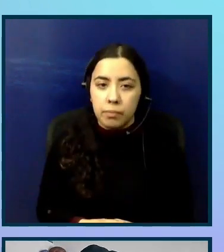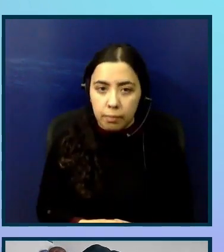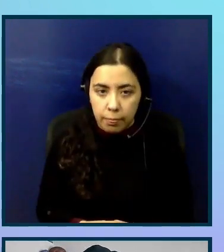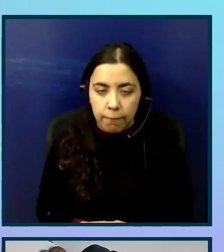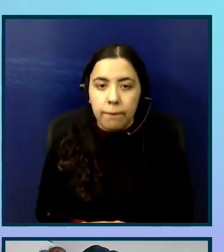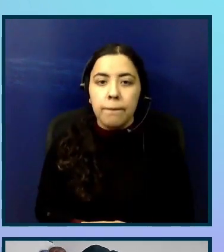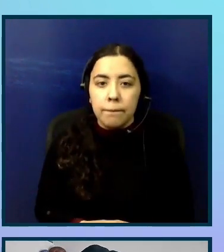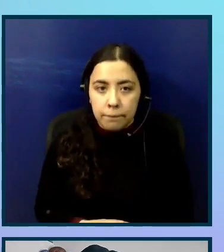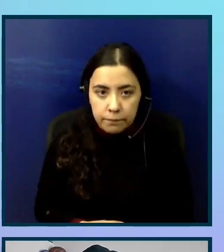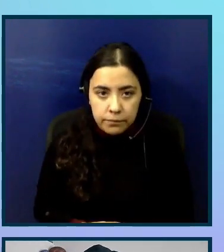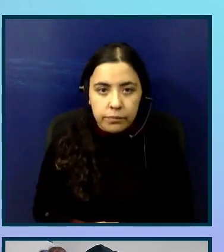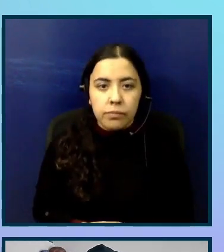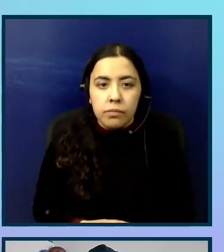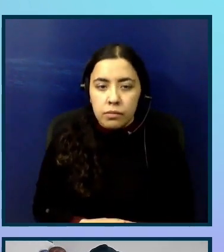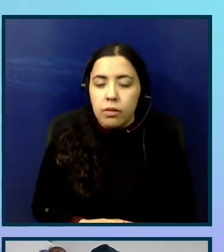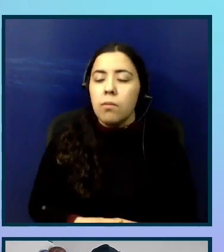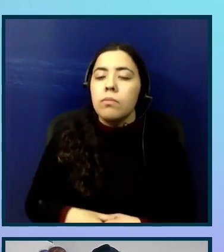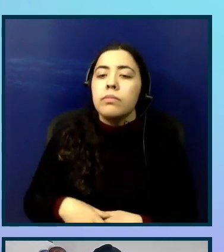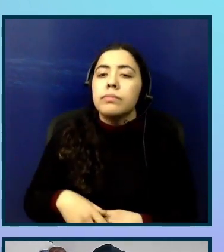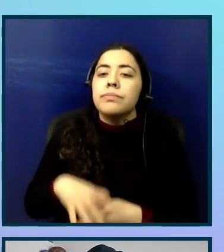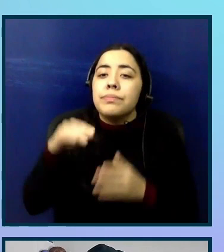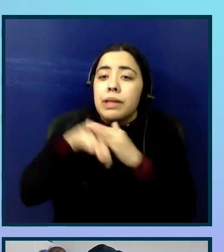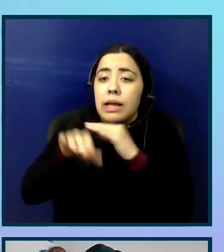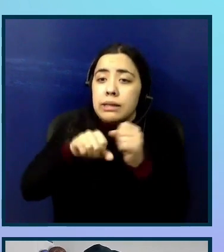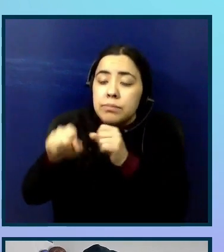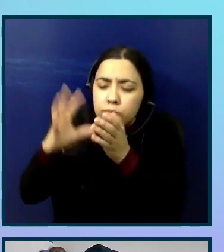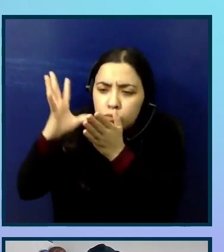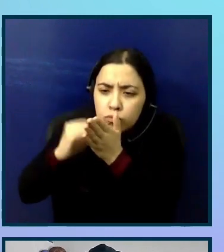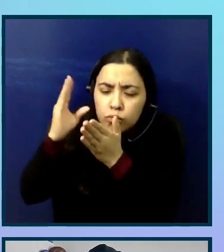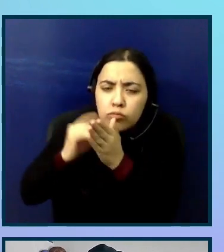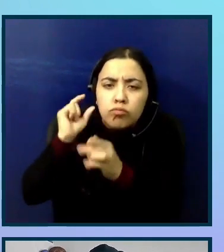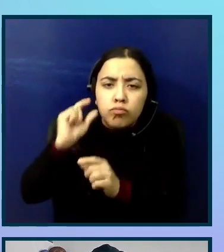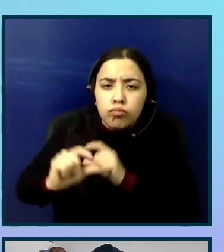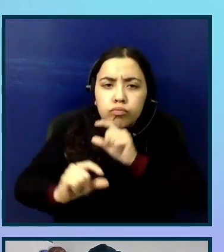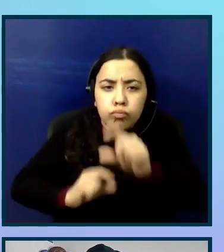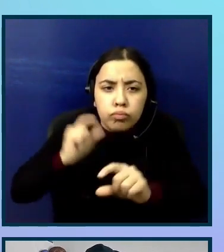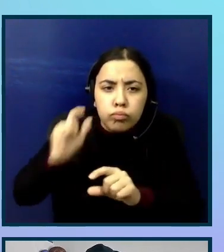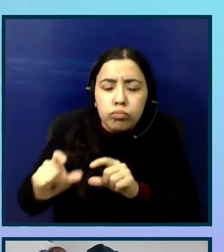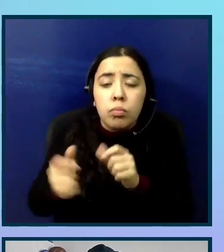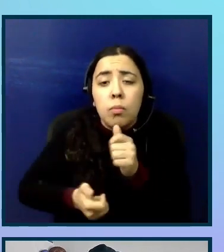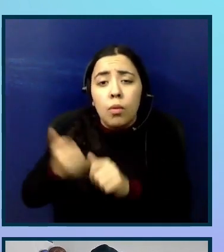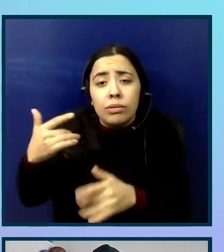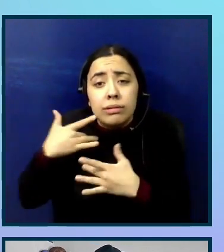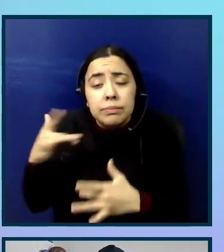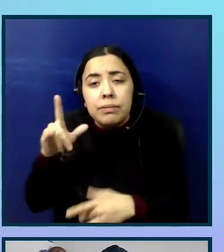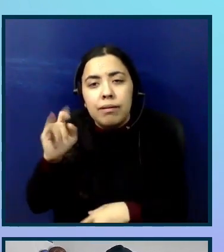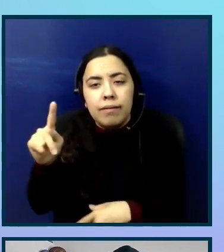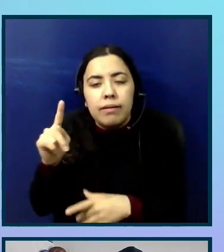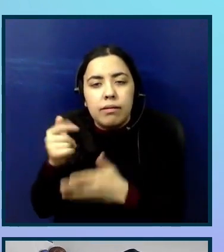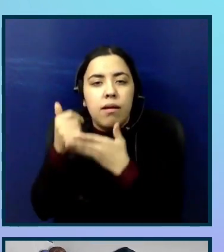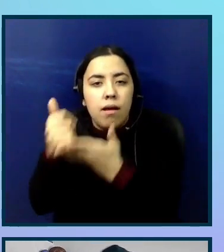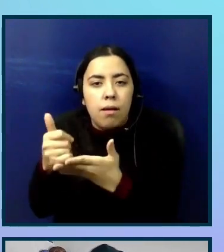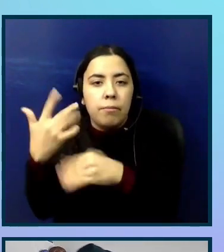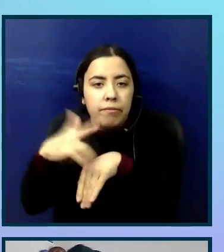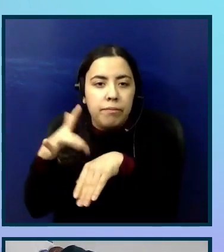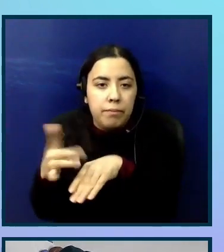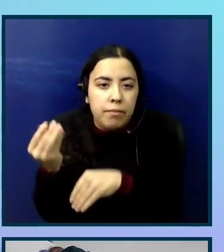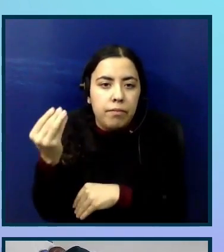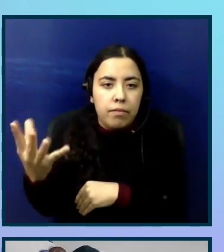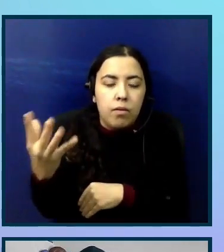in small chunks by issues, right? Most of these things have help lints or suggested fixes that once the developer starts using this, right?